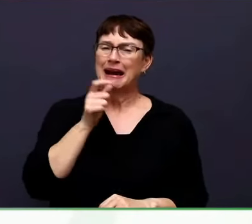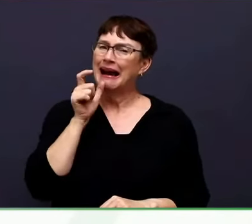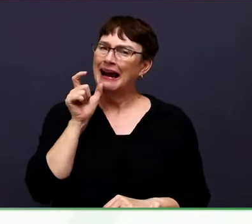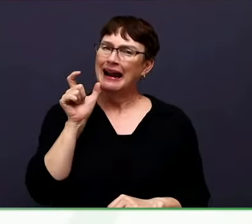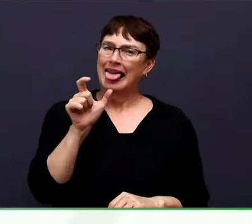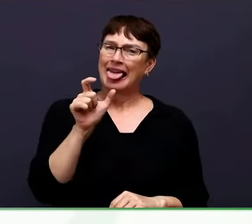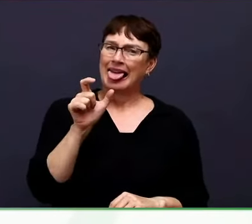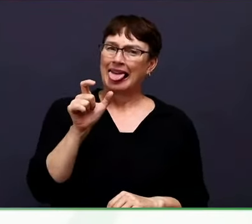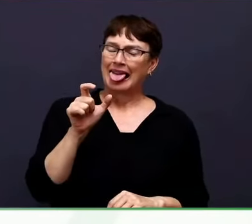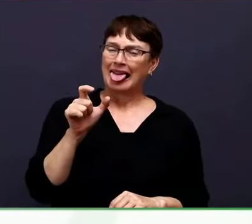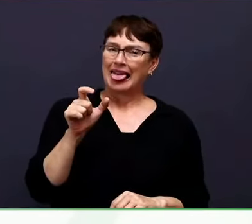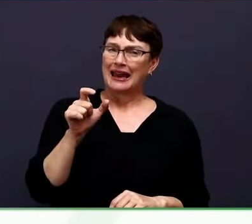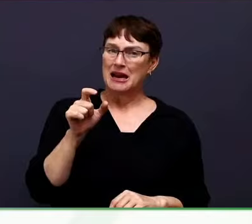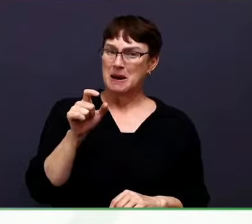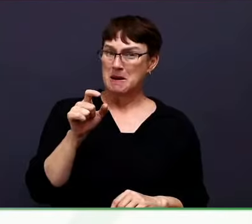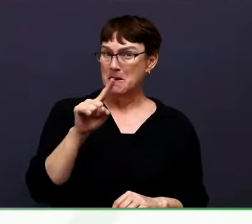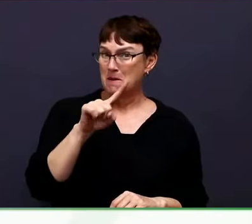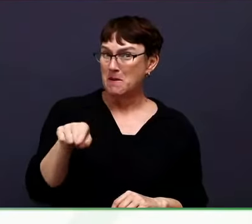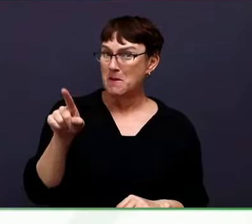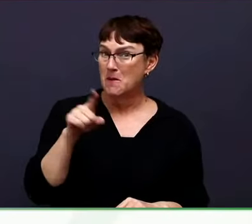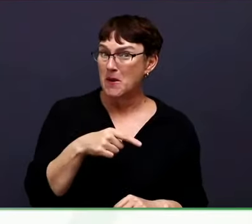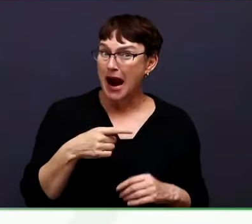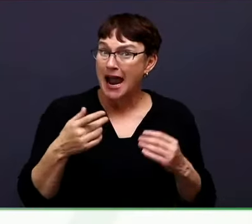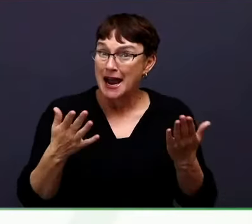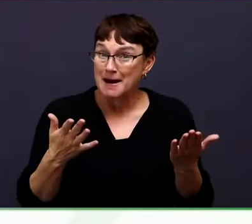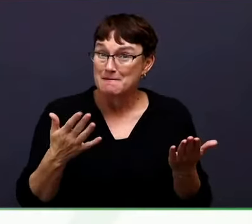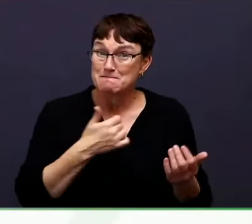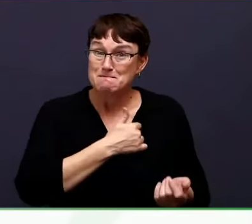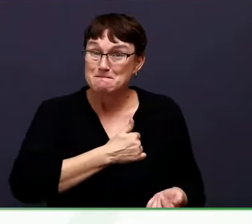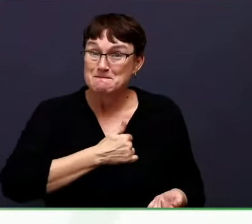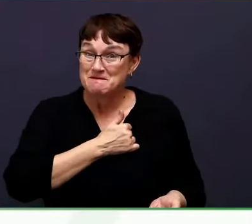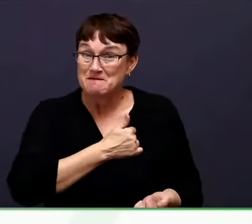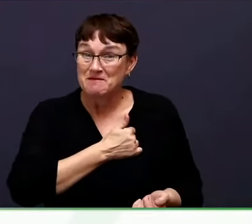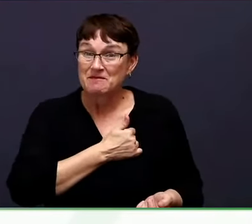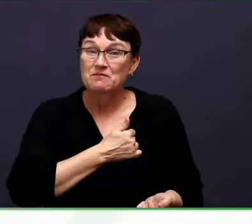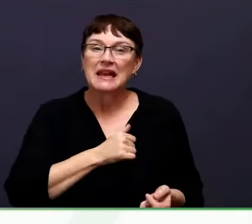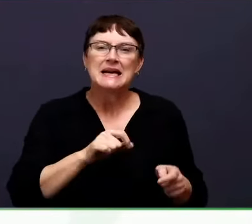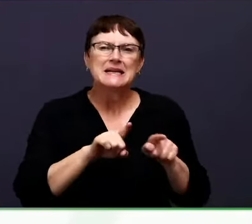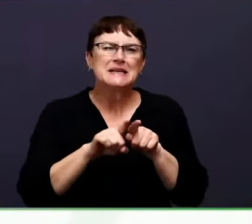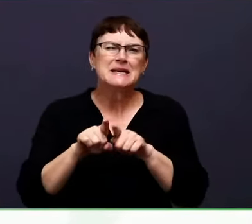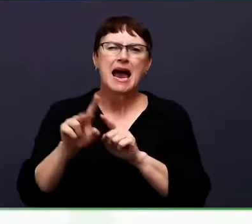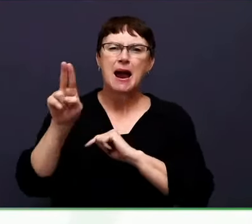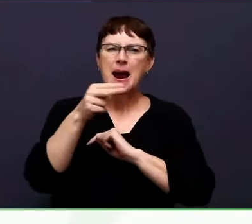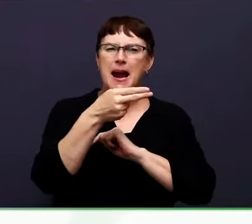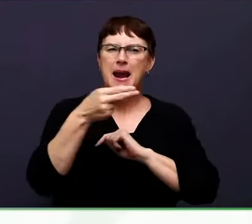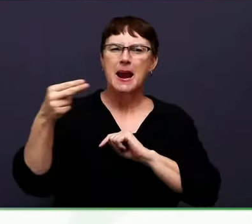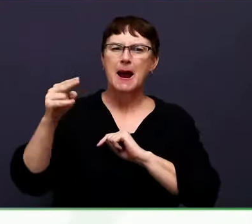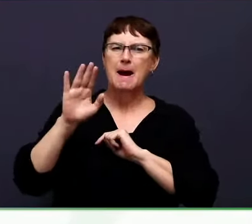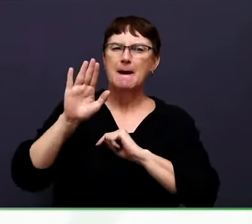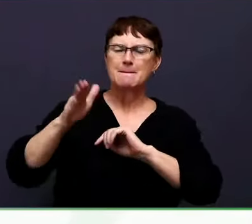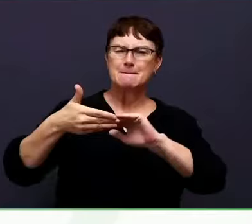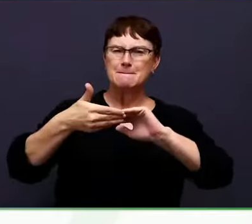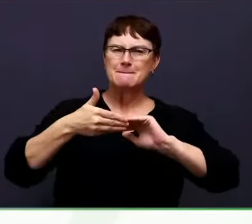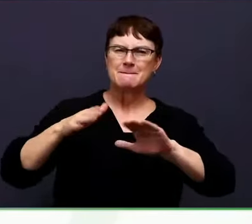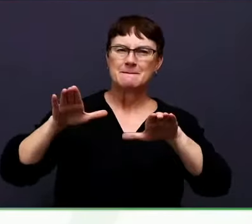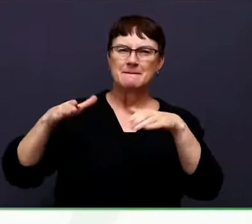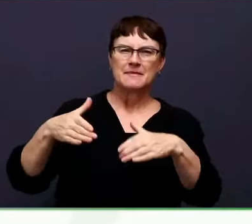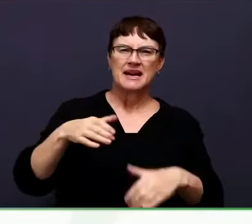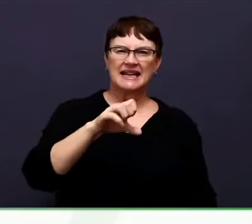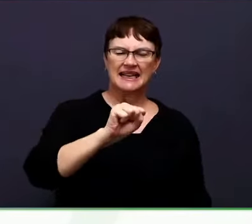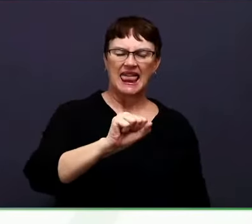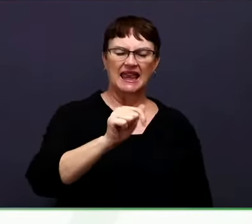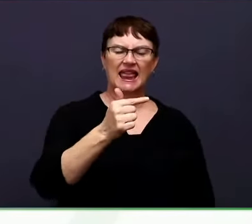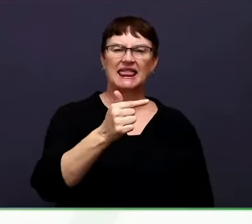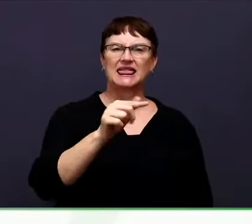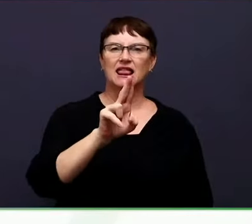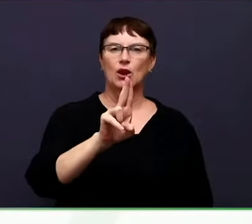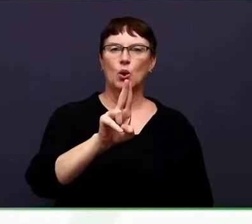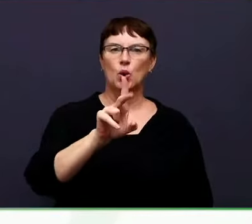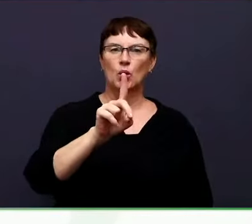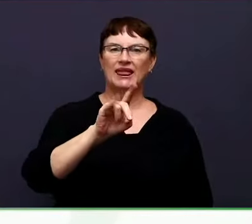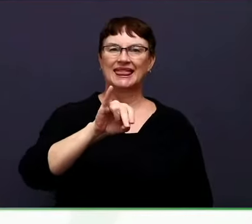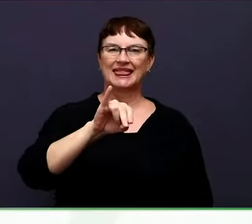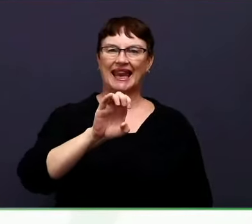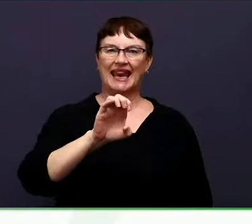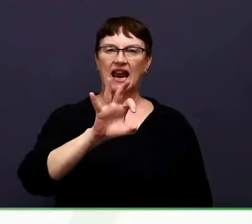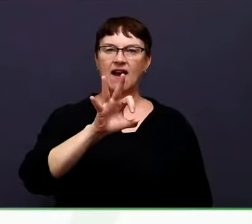It is OK, I am an old man trying to stay young with grey hair, beard,